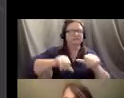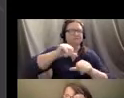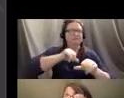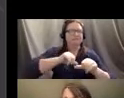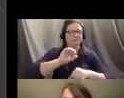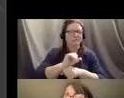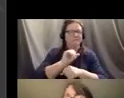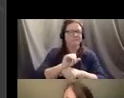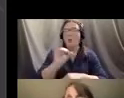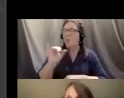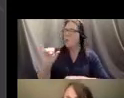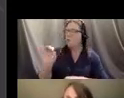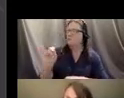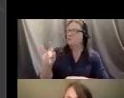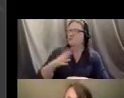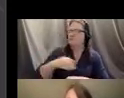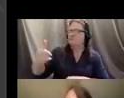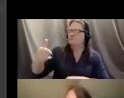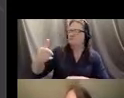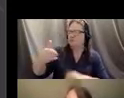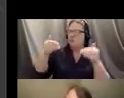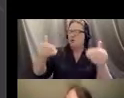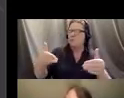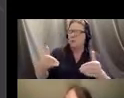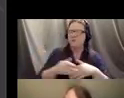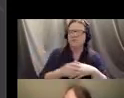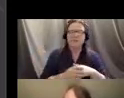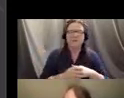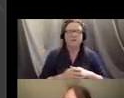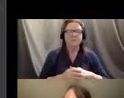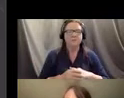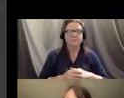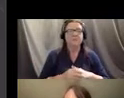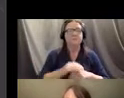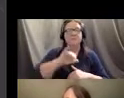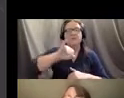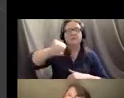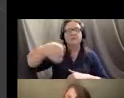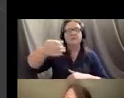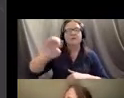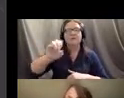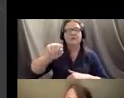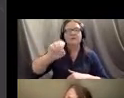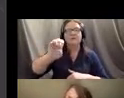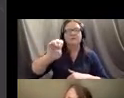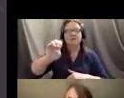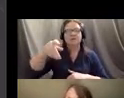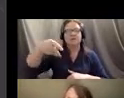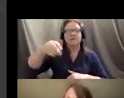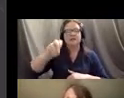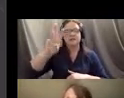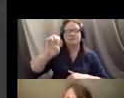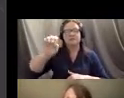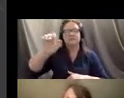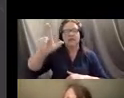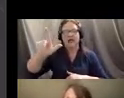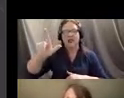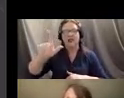Carolyn Nava: Absolutely. We'll move next to Jesse Powell. I'm going to unmute you.